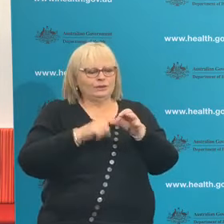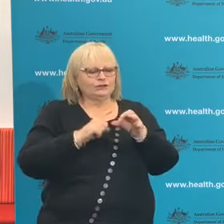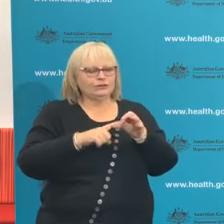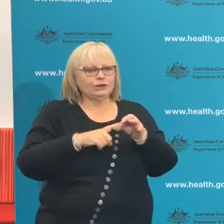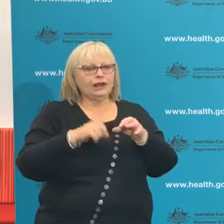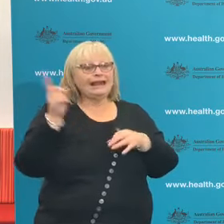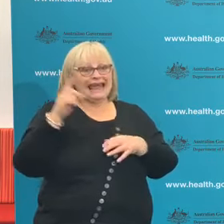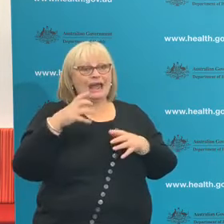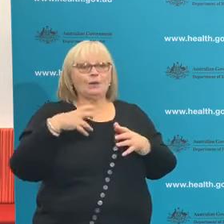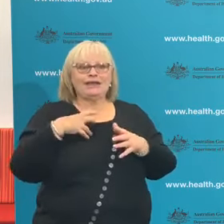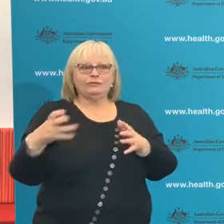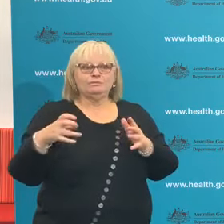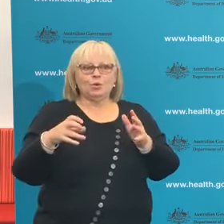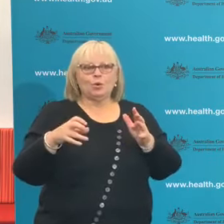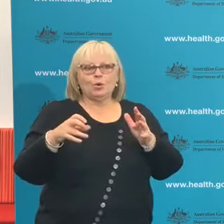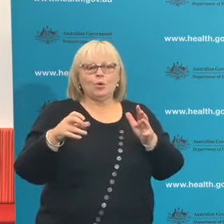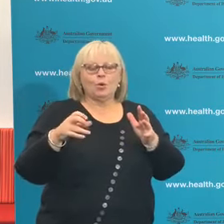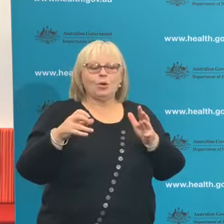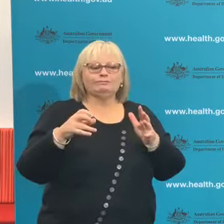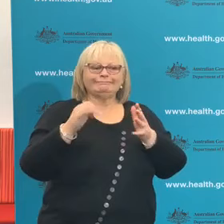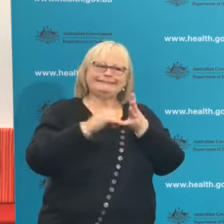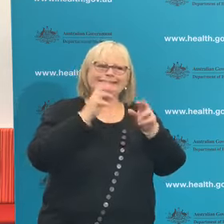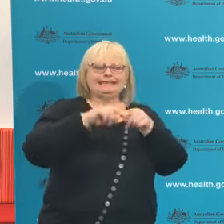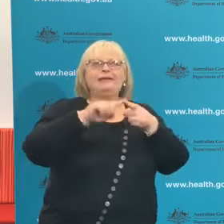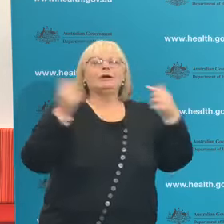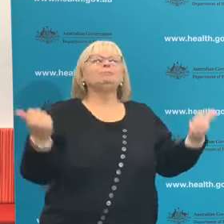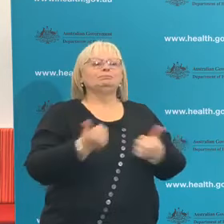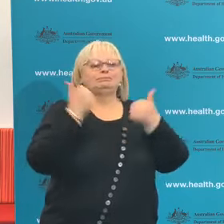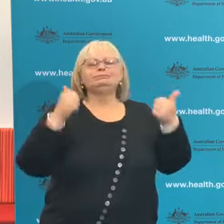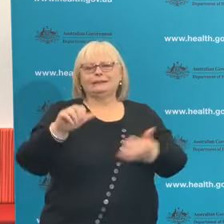security over our test kit supplies. Minister Hunt's going to be making some more